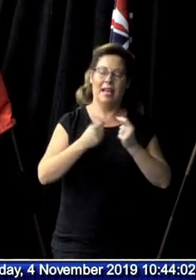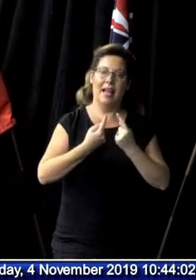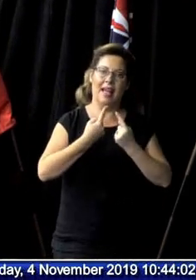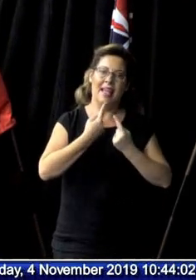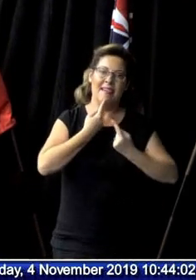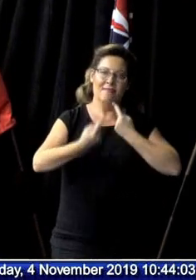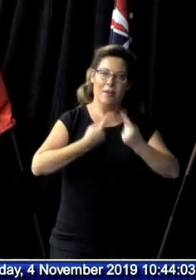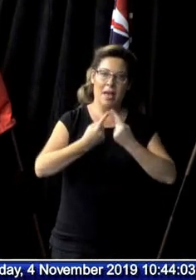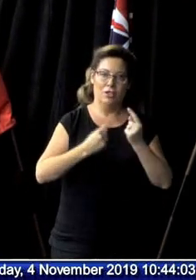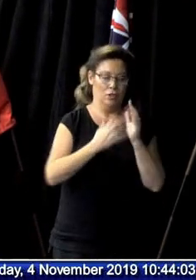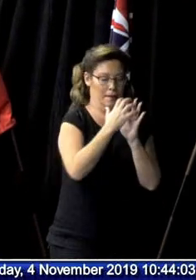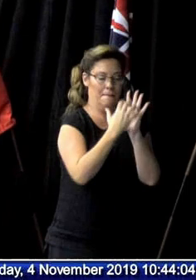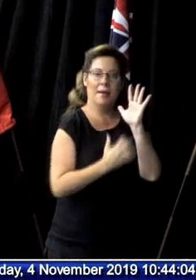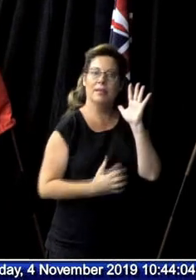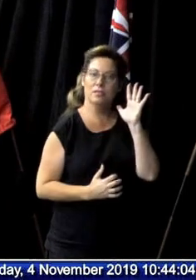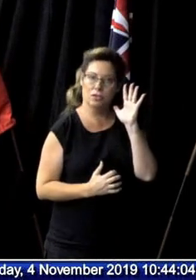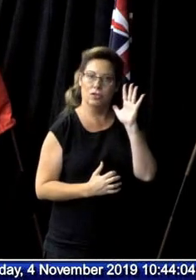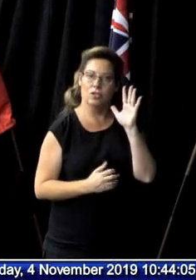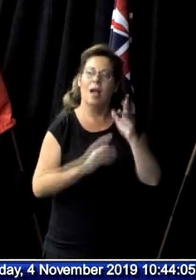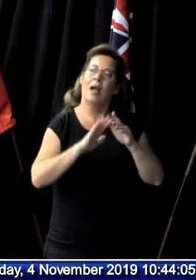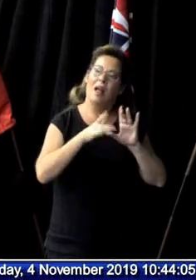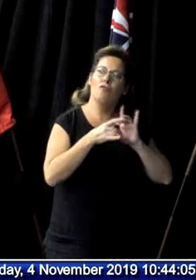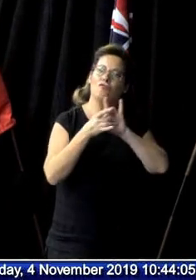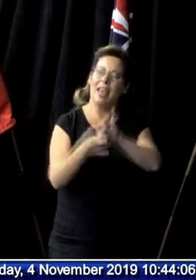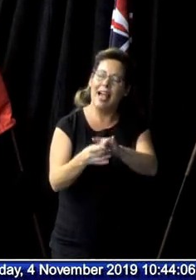attended by inclusive education advocates and academic experts.